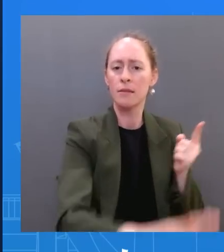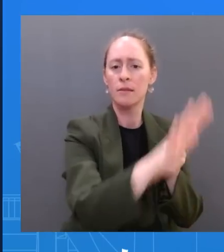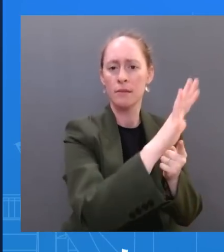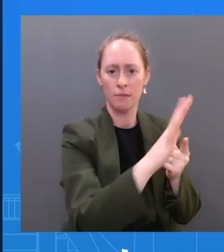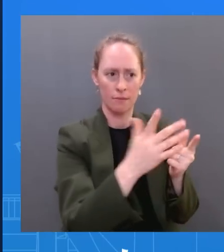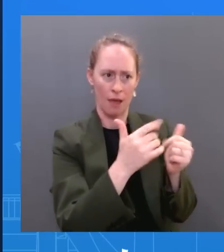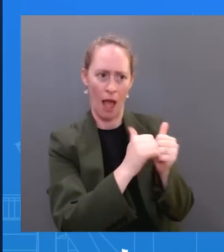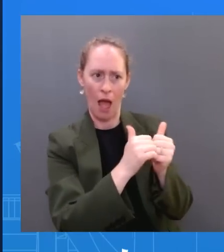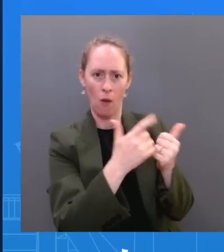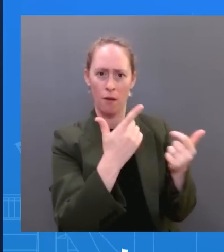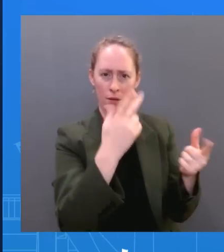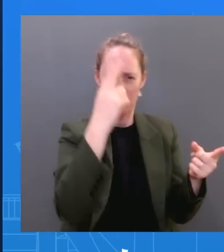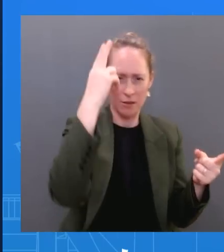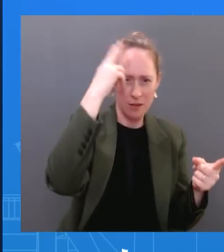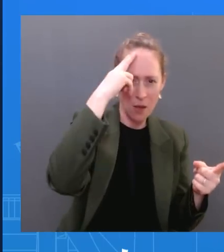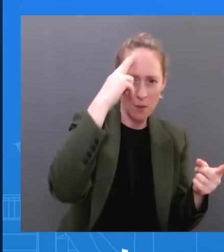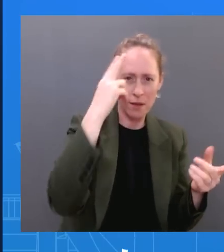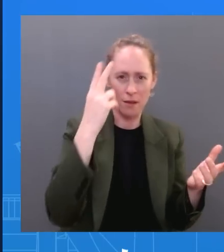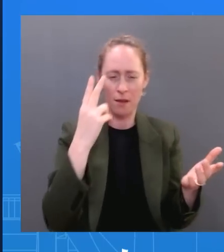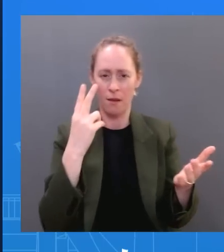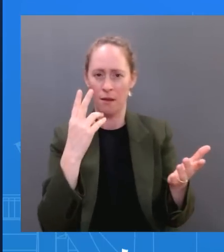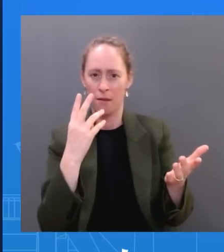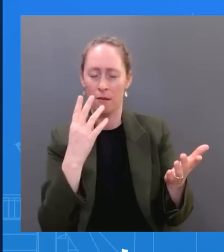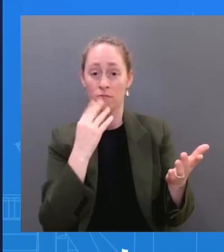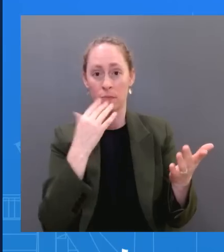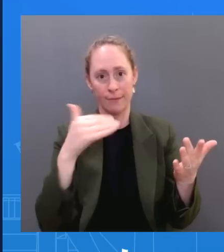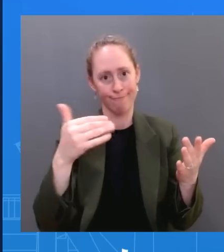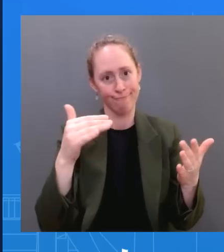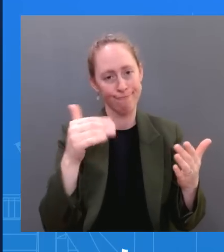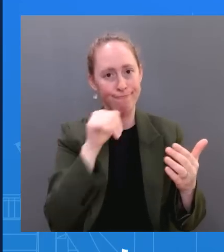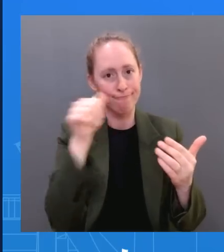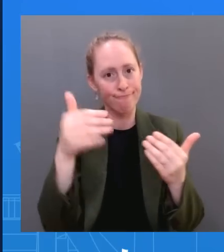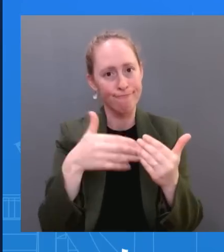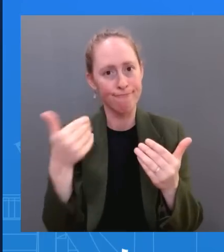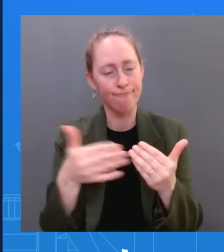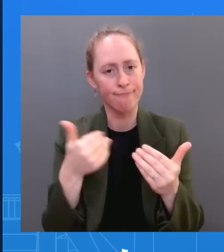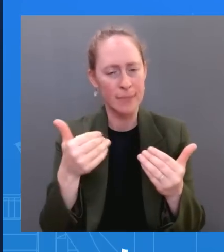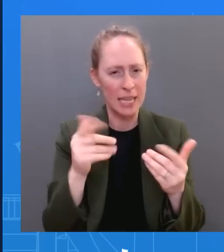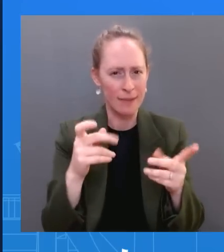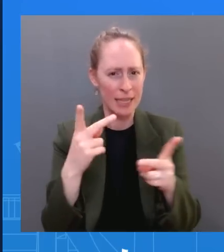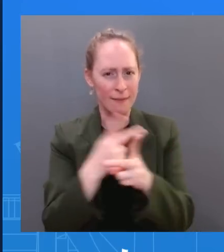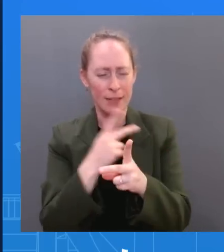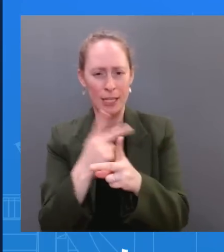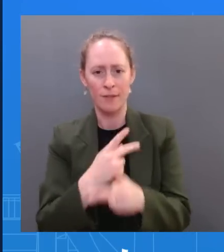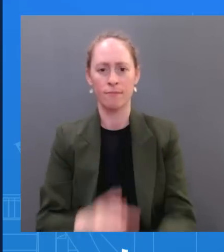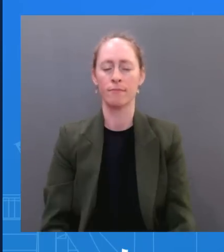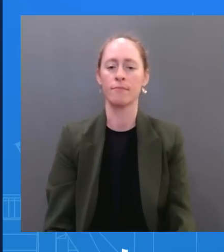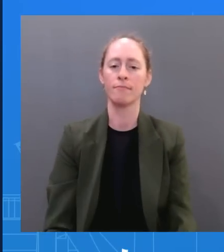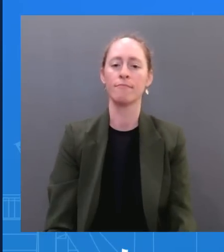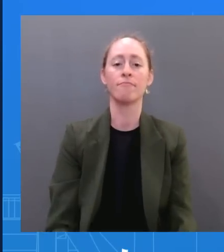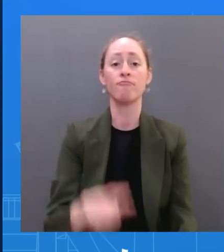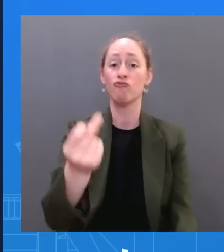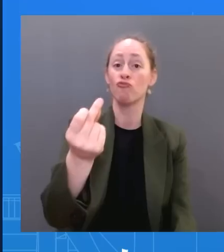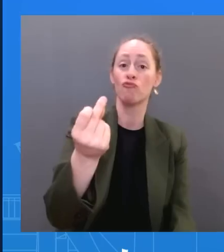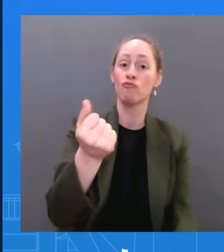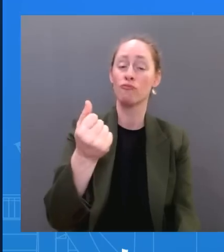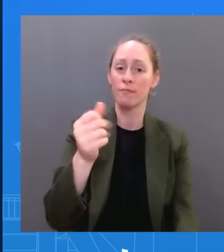Any normalization of any kind would be a long process. But looking for progress and momentum in that direction